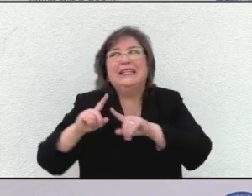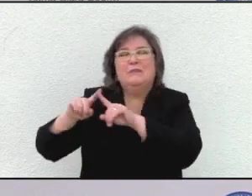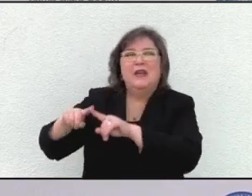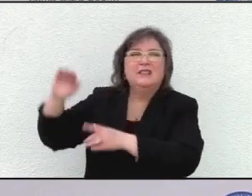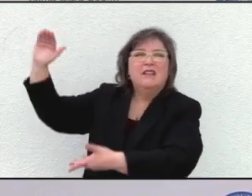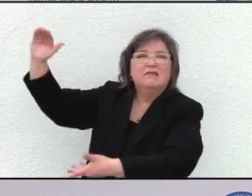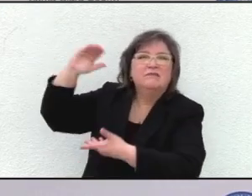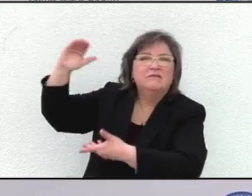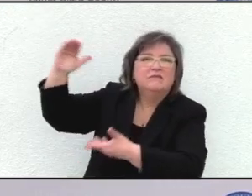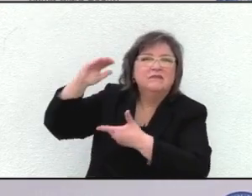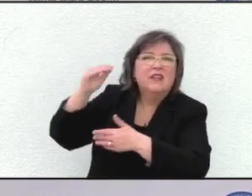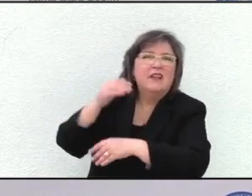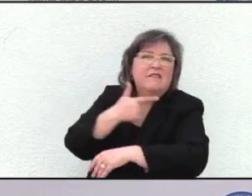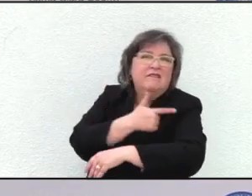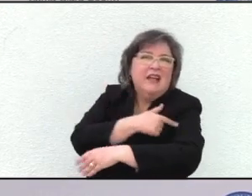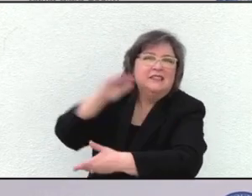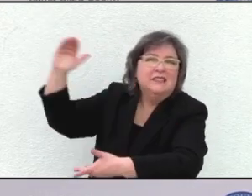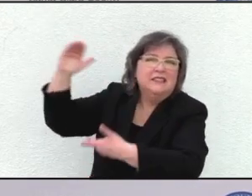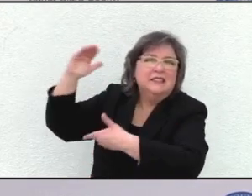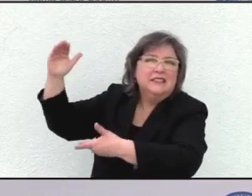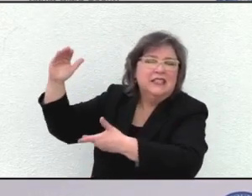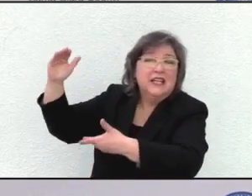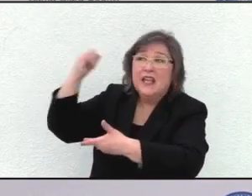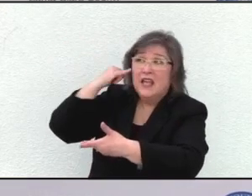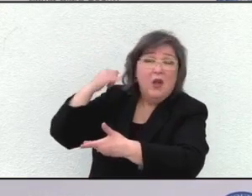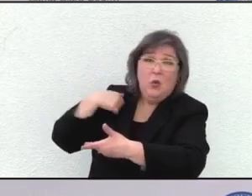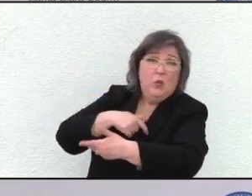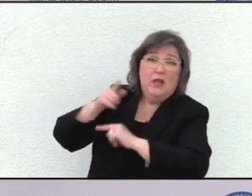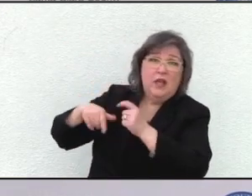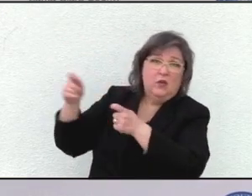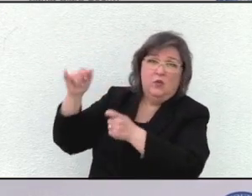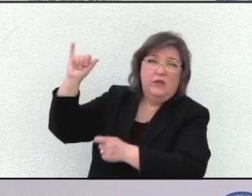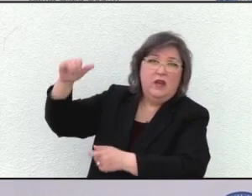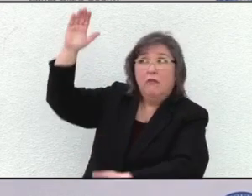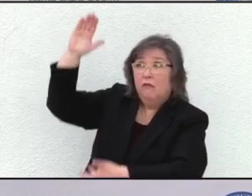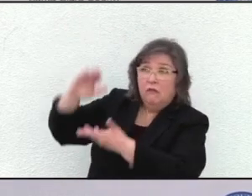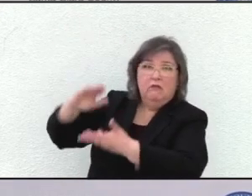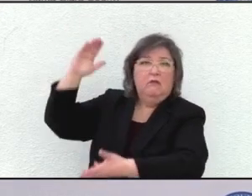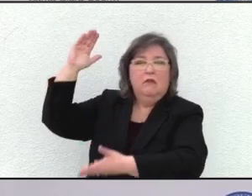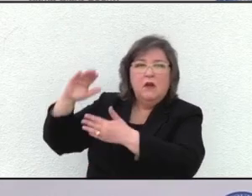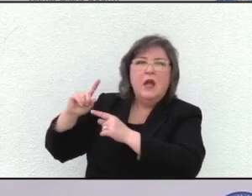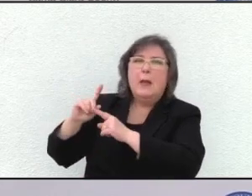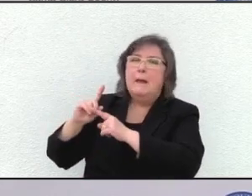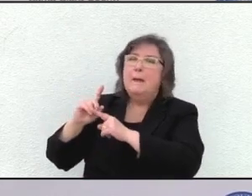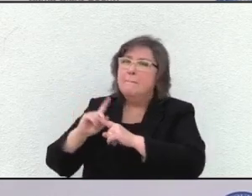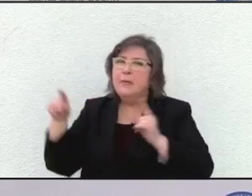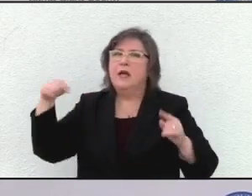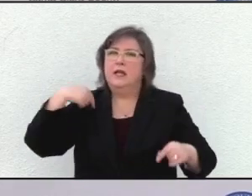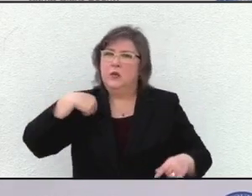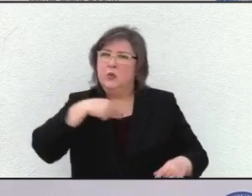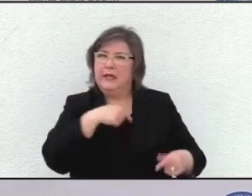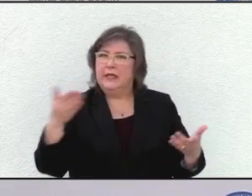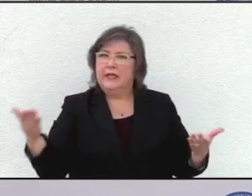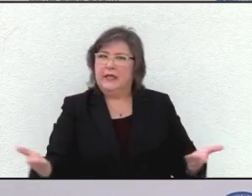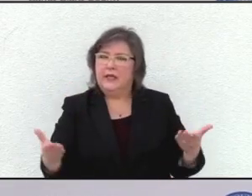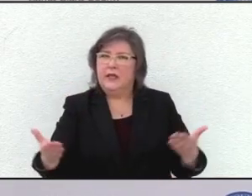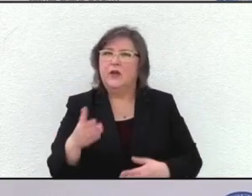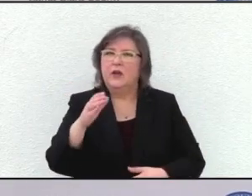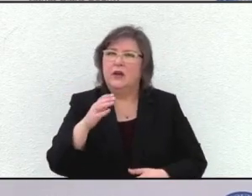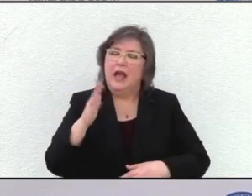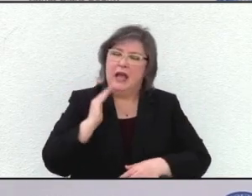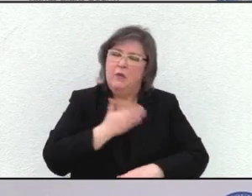control. However we the county have set up many, many, many different avenues and opportunities